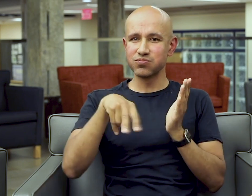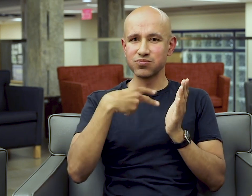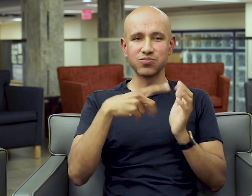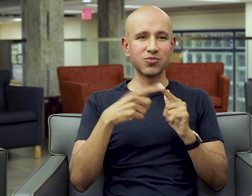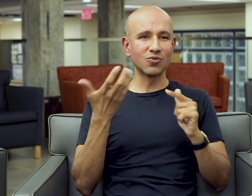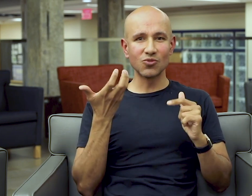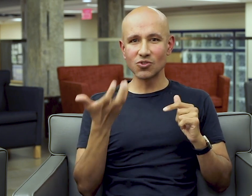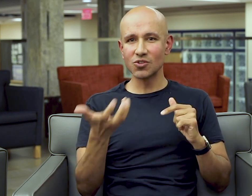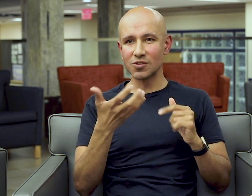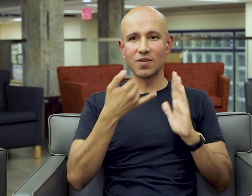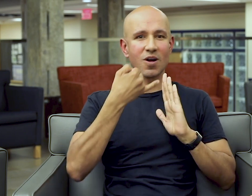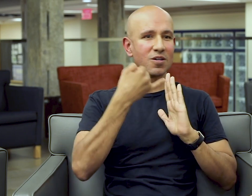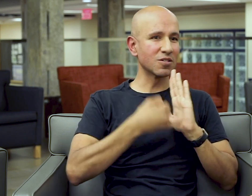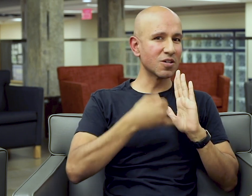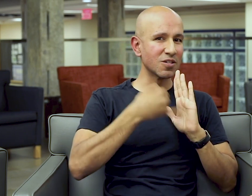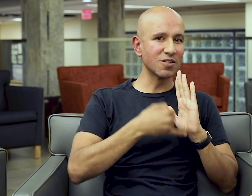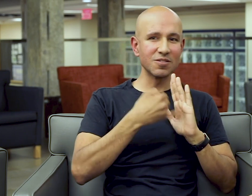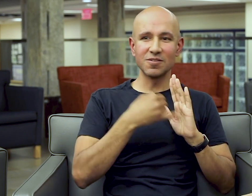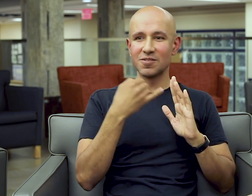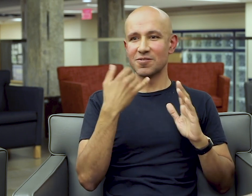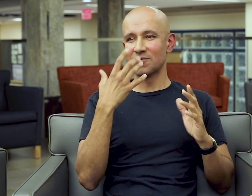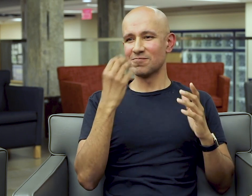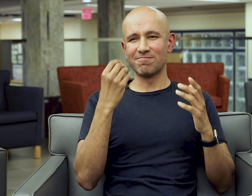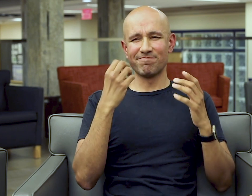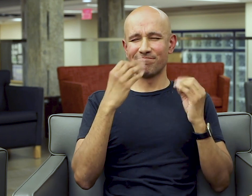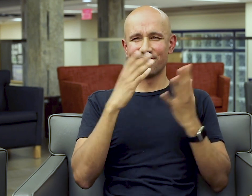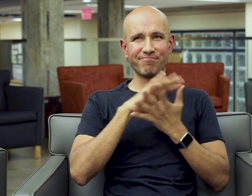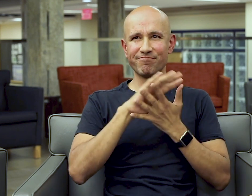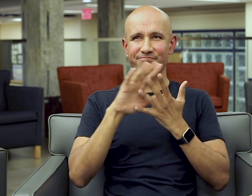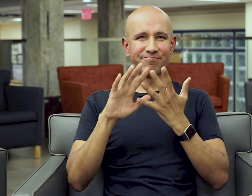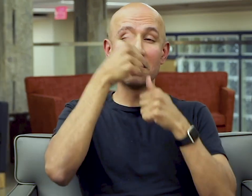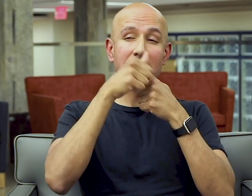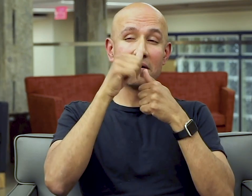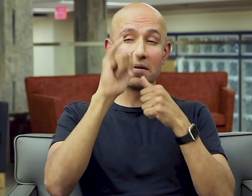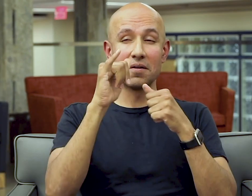For example, there was dancing, bowling, art, and so much more.